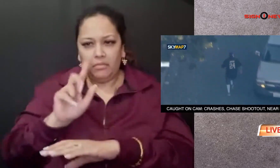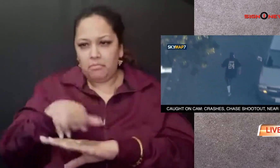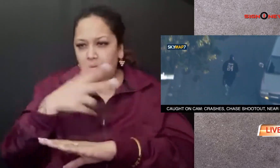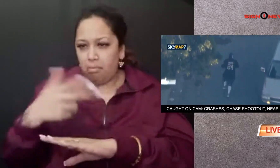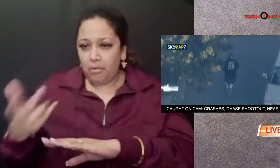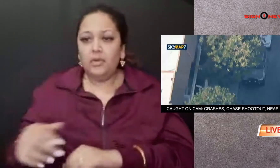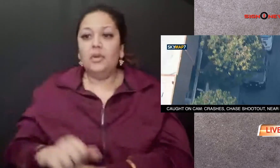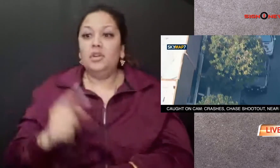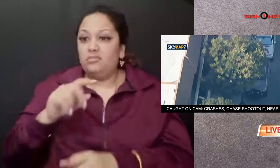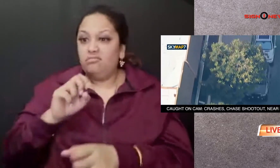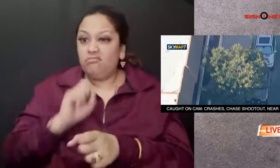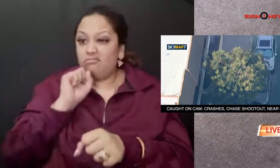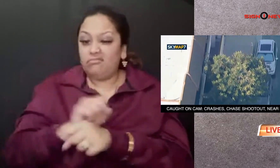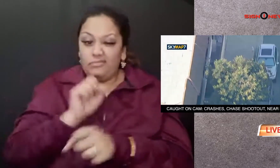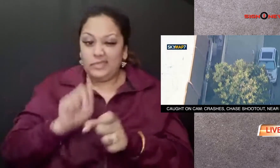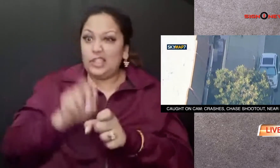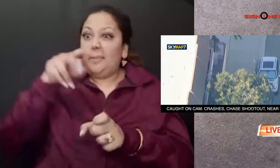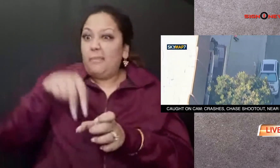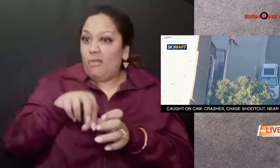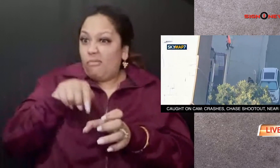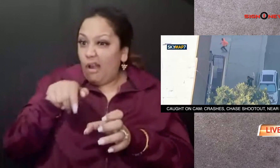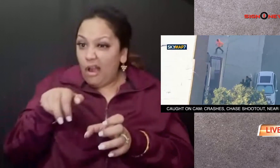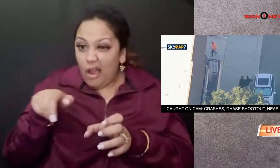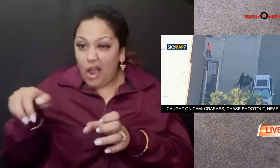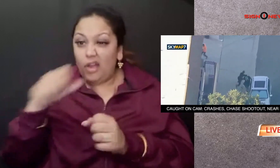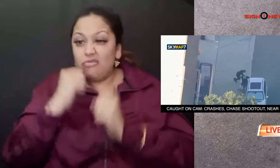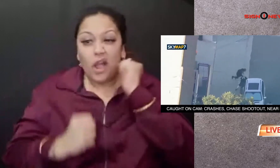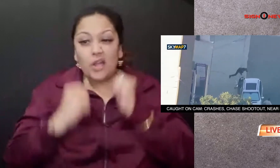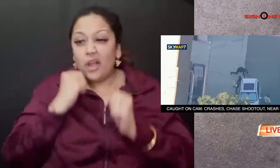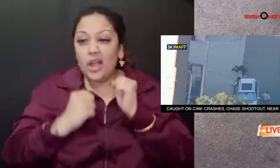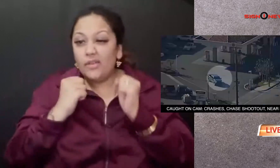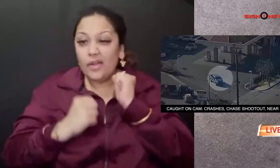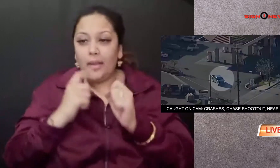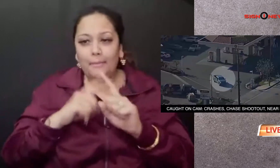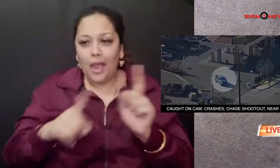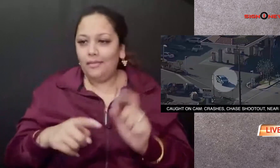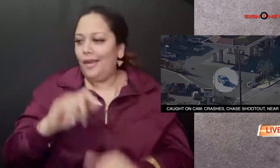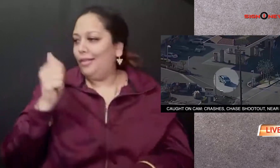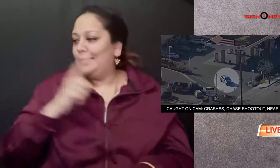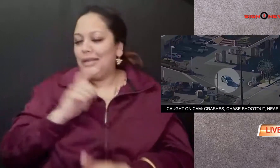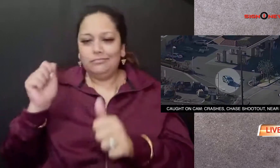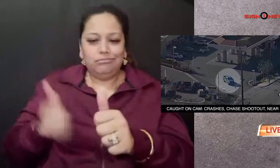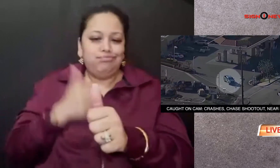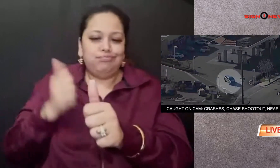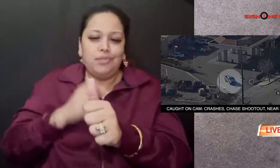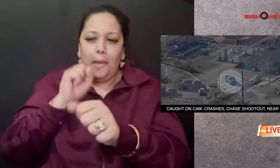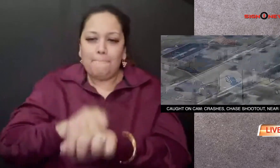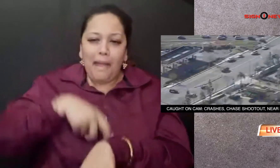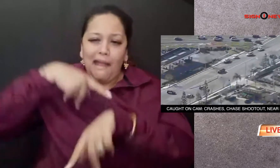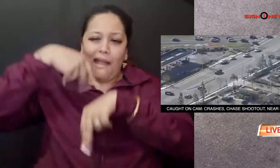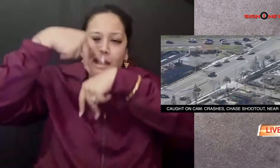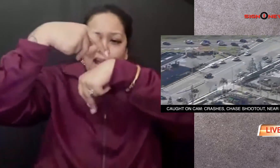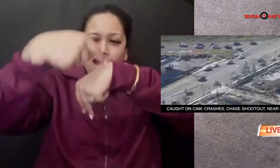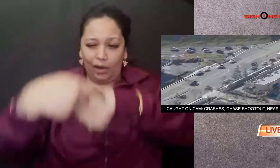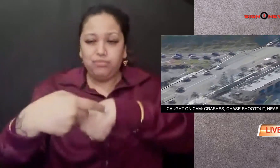He jumped out. and tried to run But he was chased down tackled and arrested.